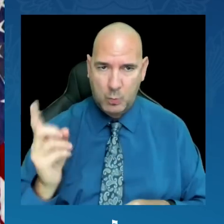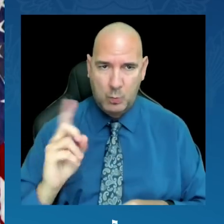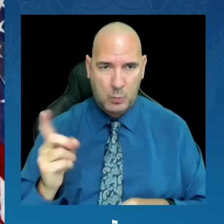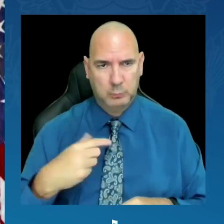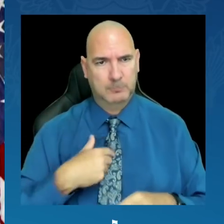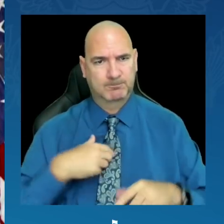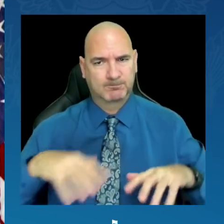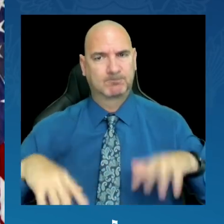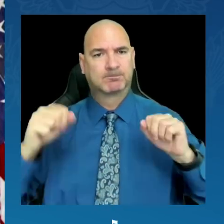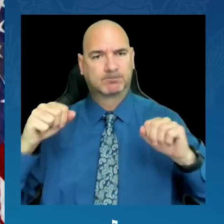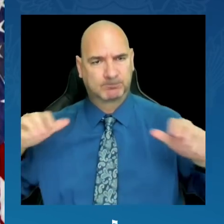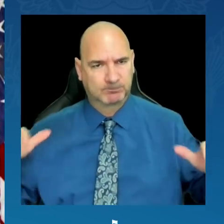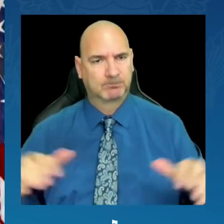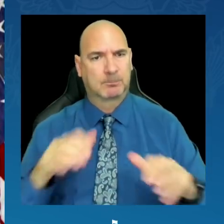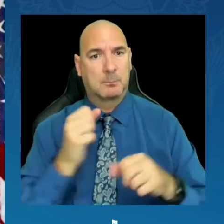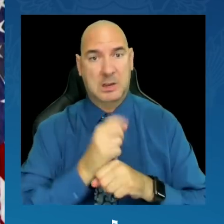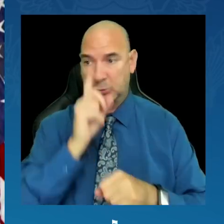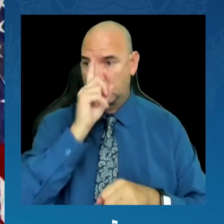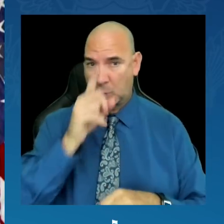and the support that they need and deserve.